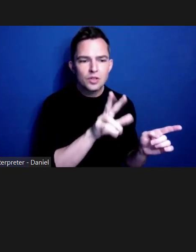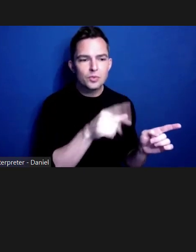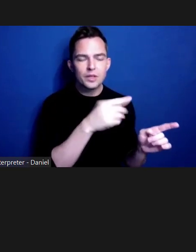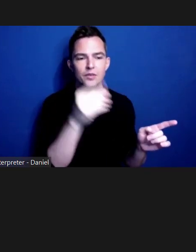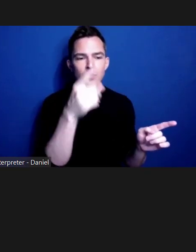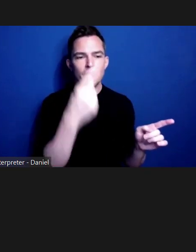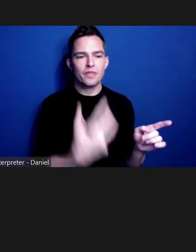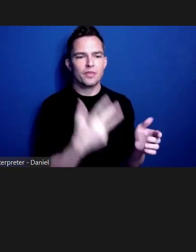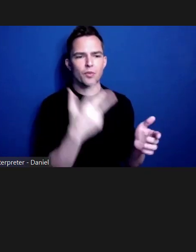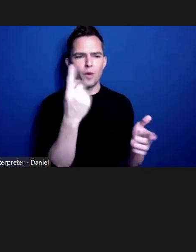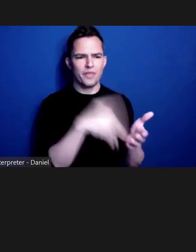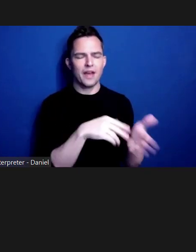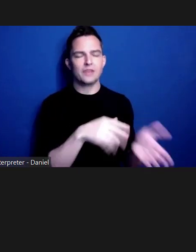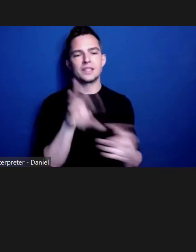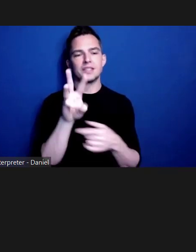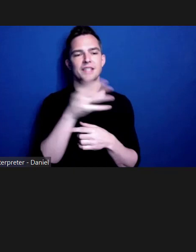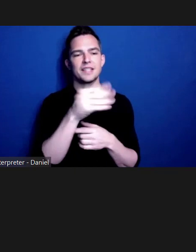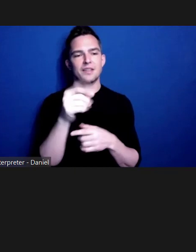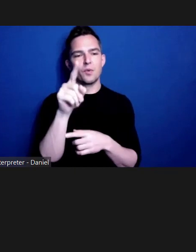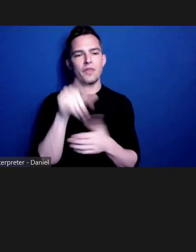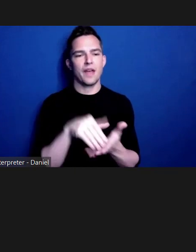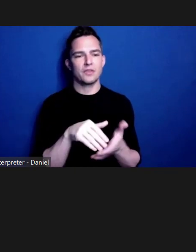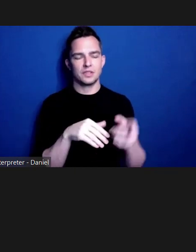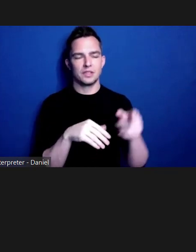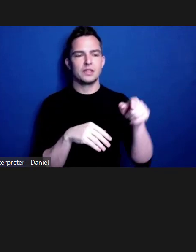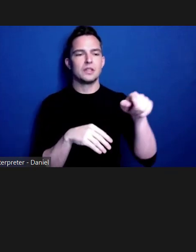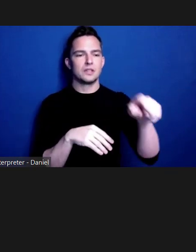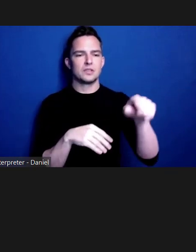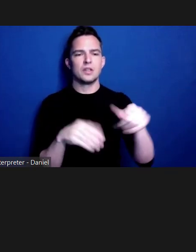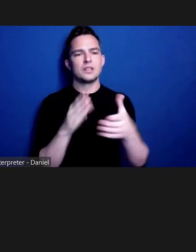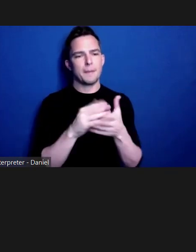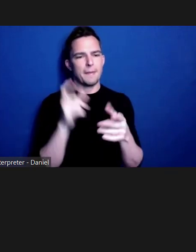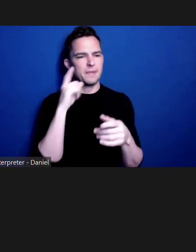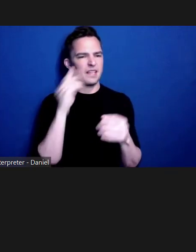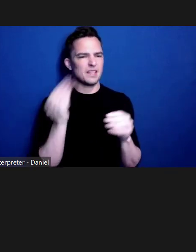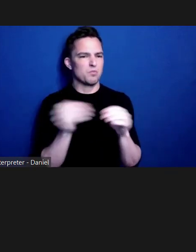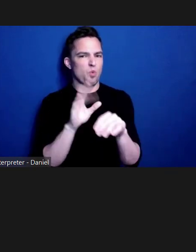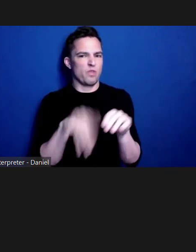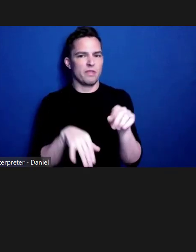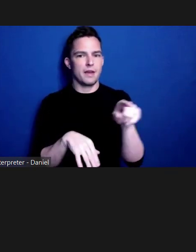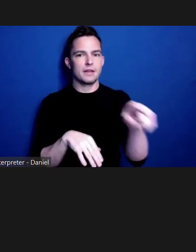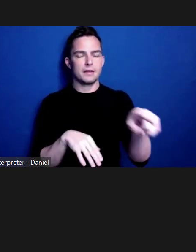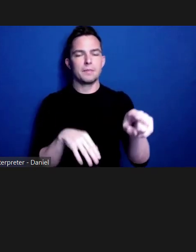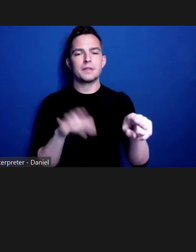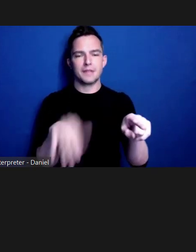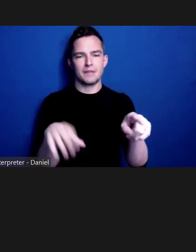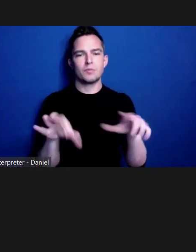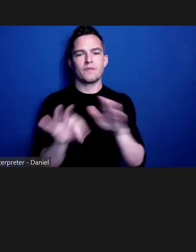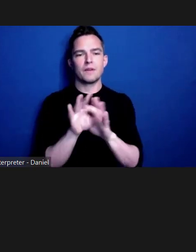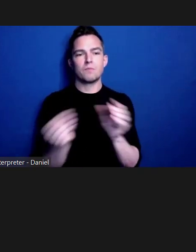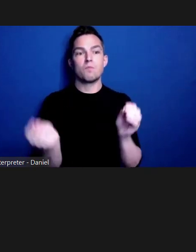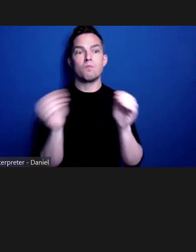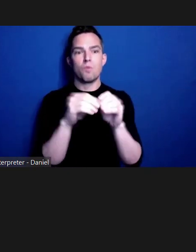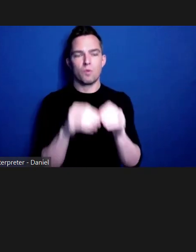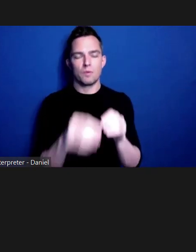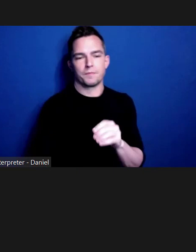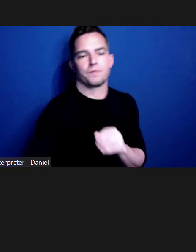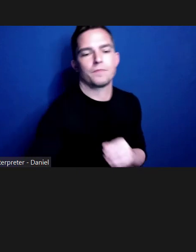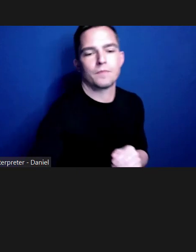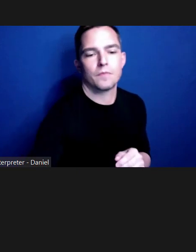Some people think it is more than that. Dr. Foust: Yeah, so as a result of that, we can't only screen for hearing loss at birth.